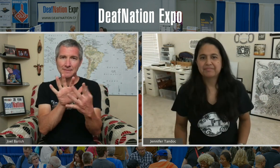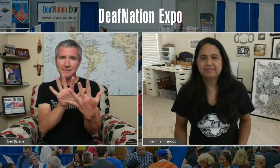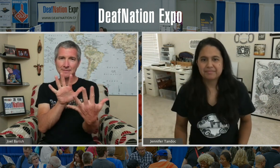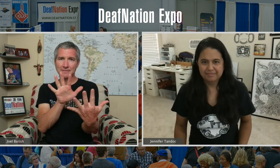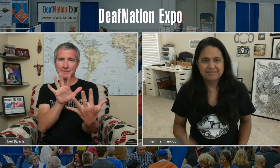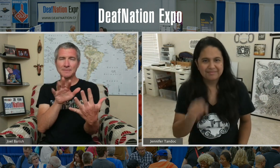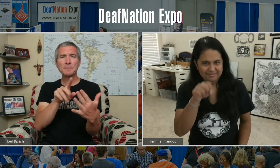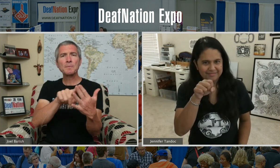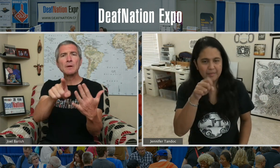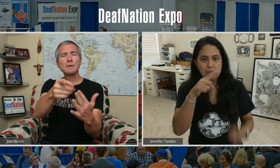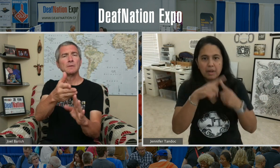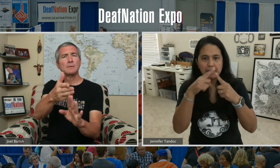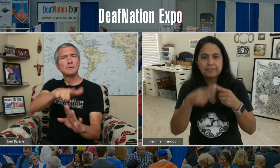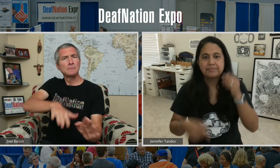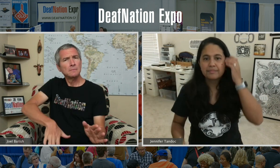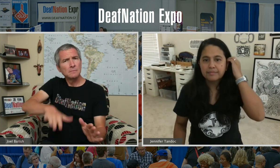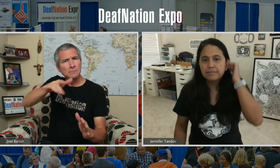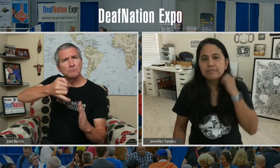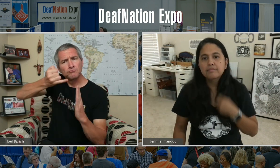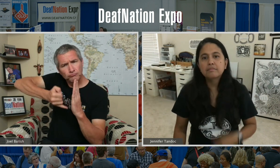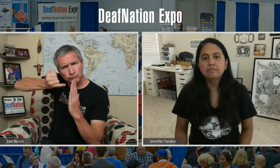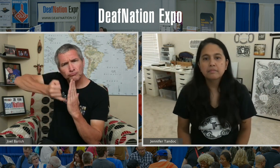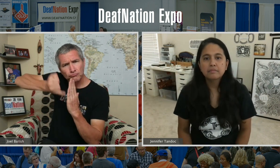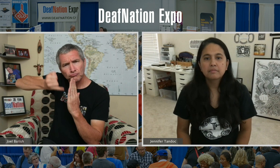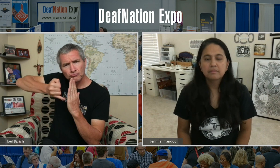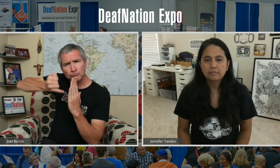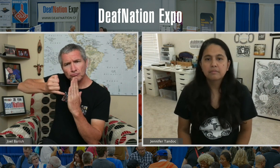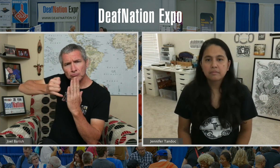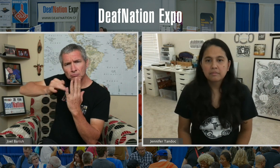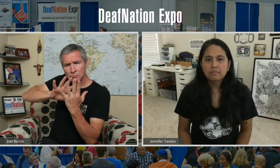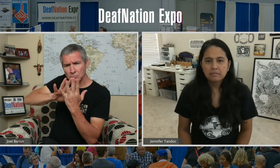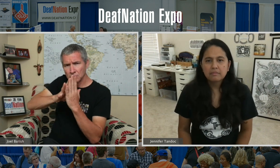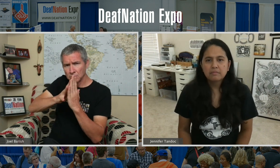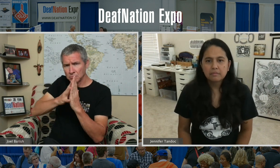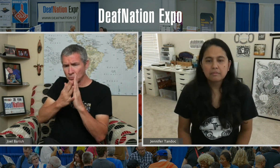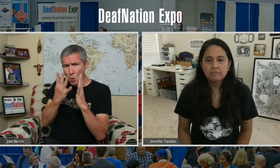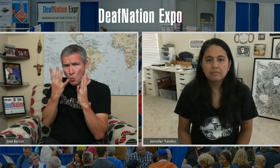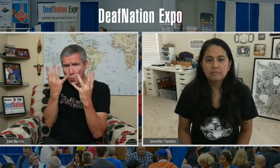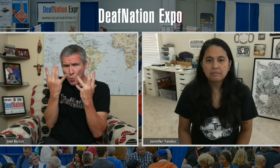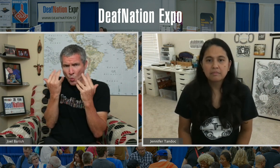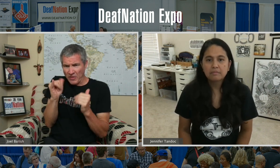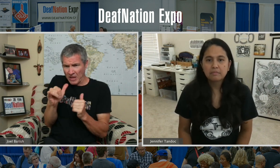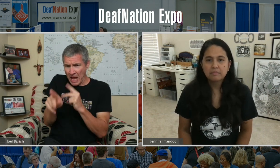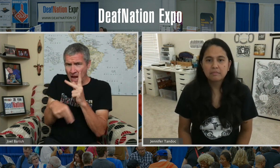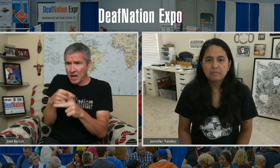To trick the eyes. Yes. Growing up did you do art, then did it…